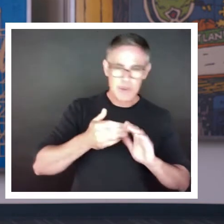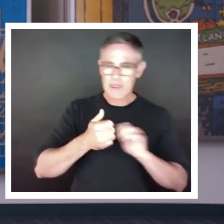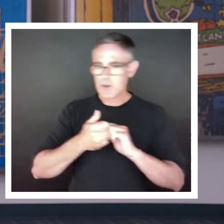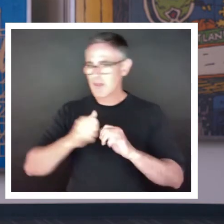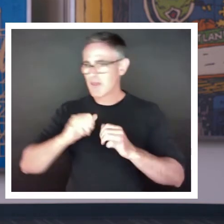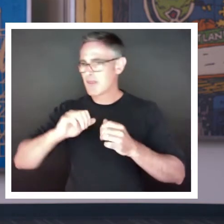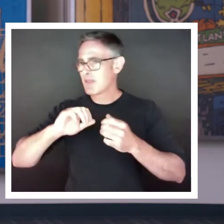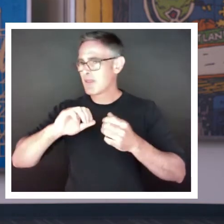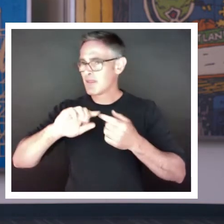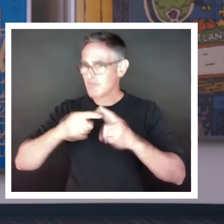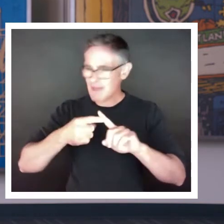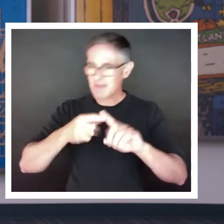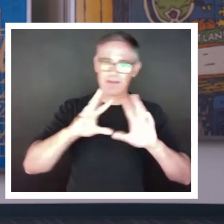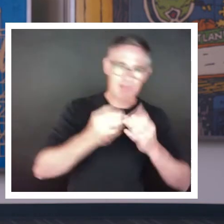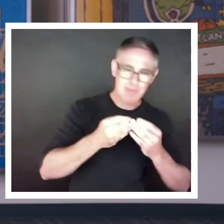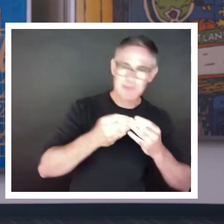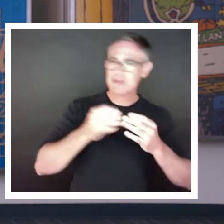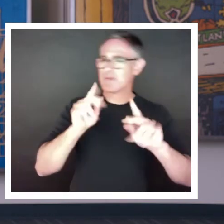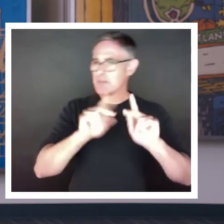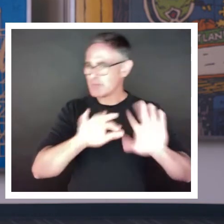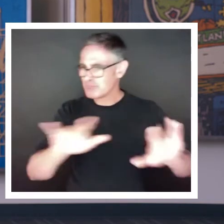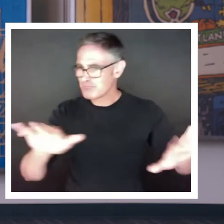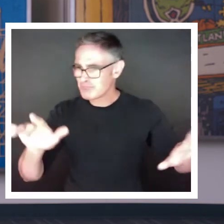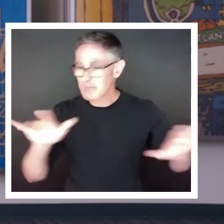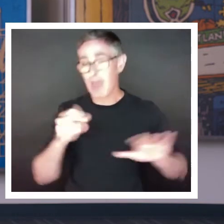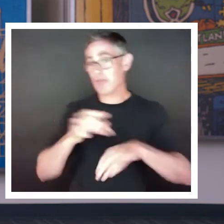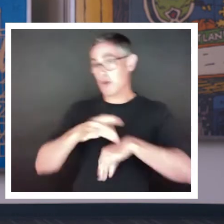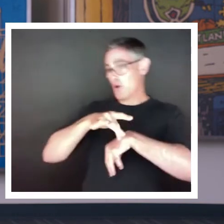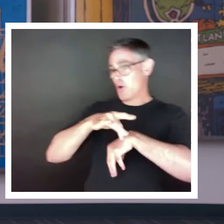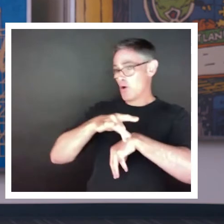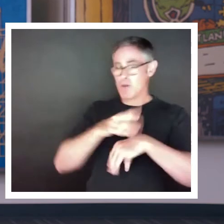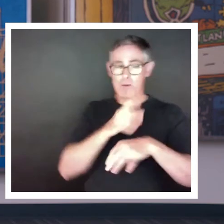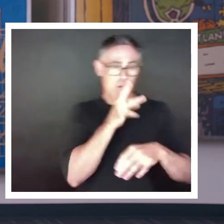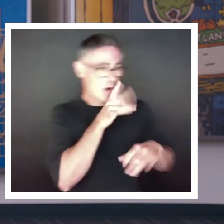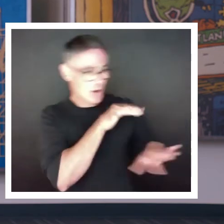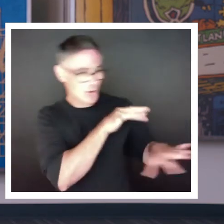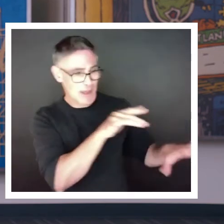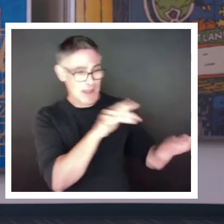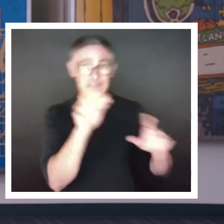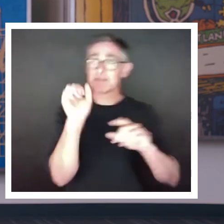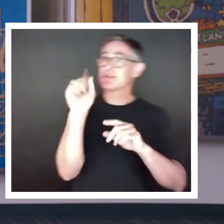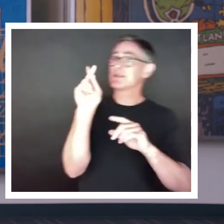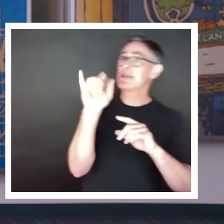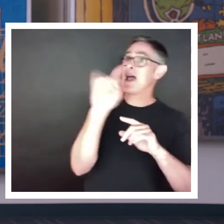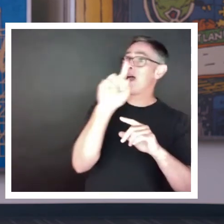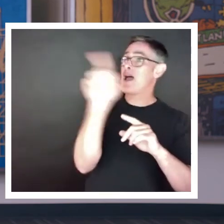and the more than human world's earth, waterways, animals, Sky, planet and so on.